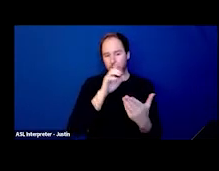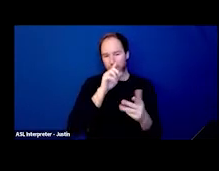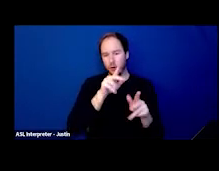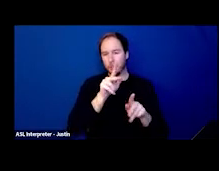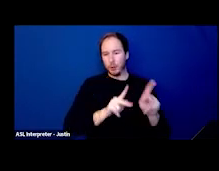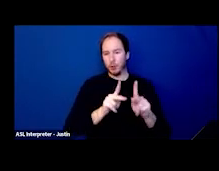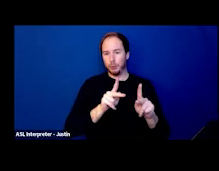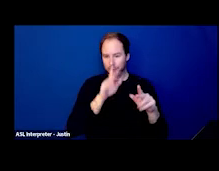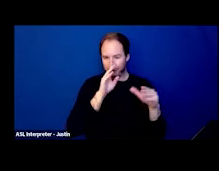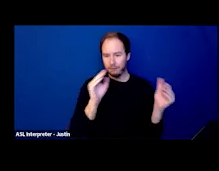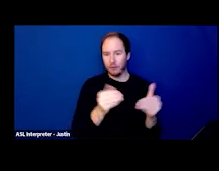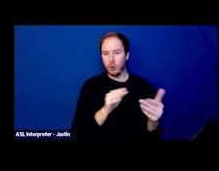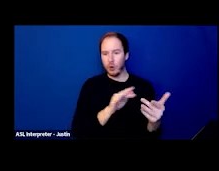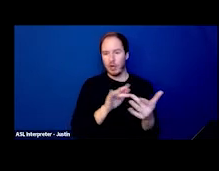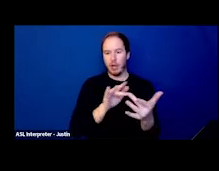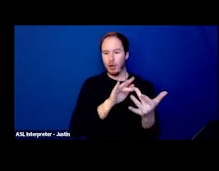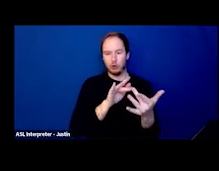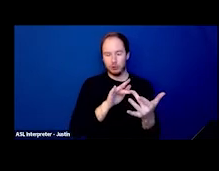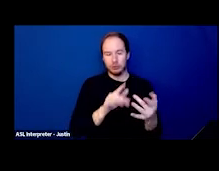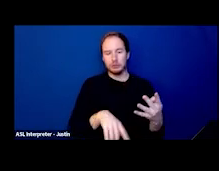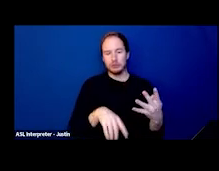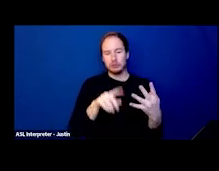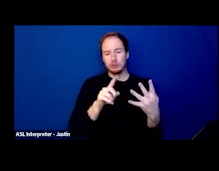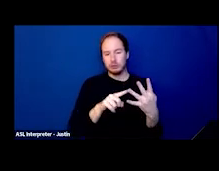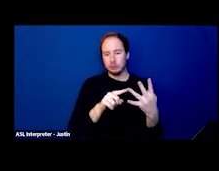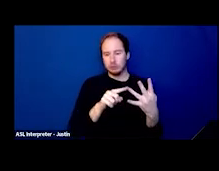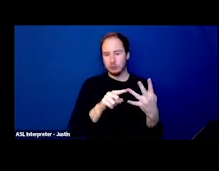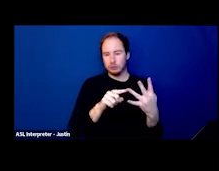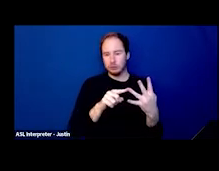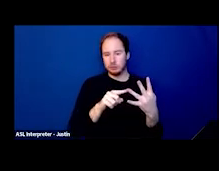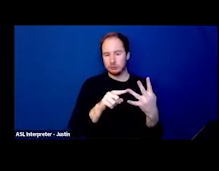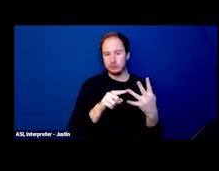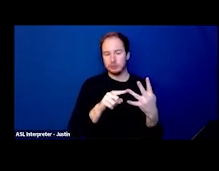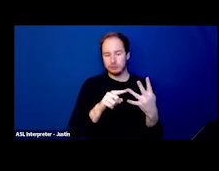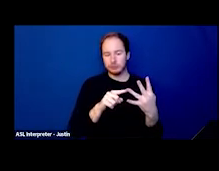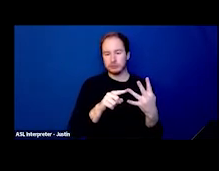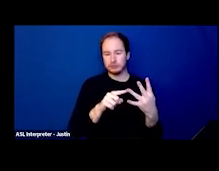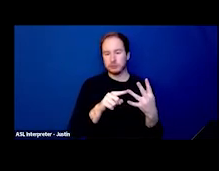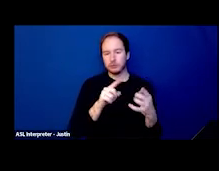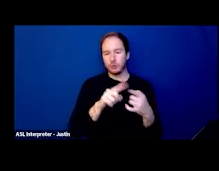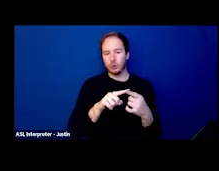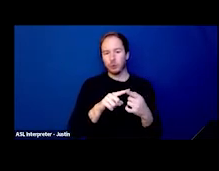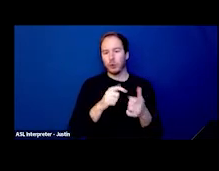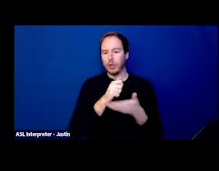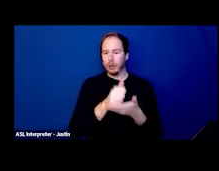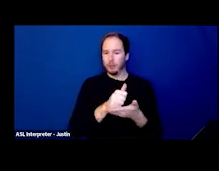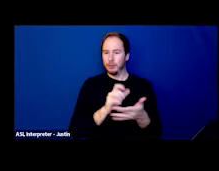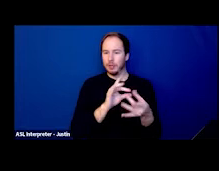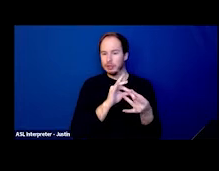for folks living unsheltered. Last session we talked about how to help make the connection to the homeless response system,